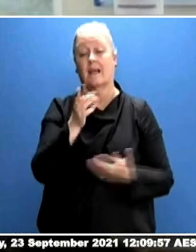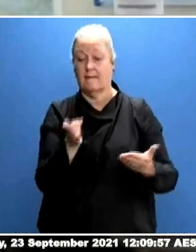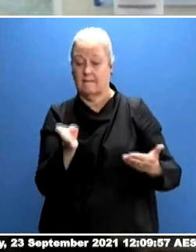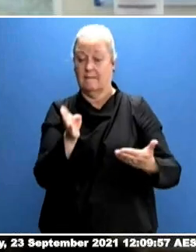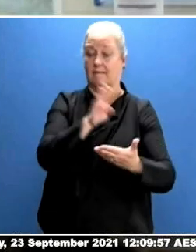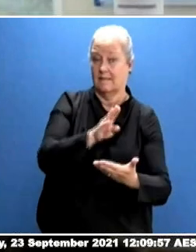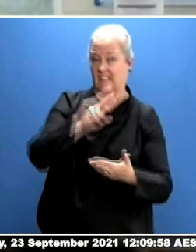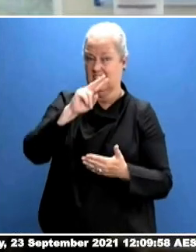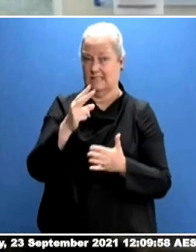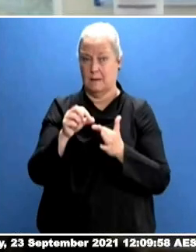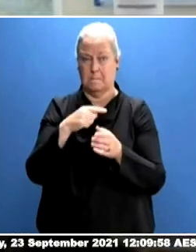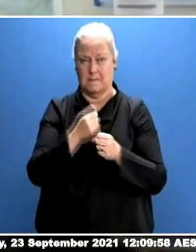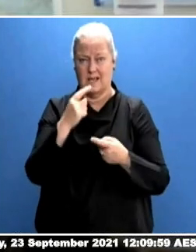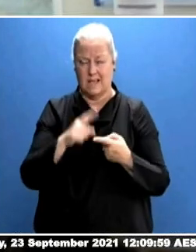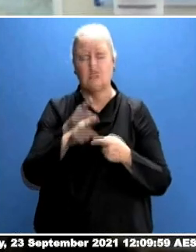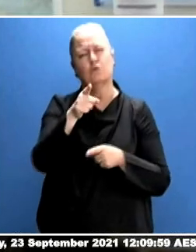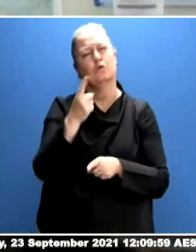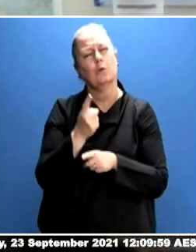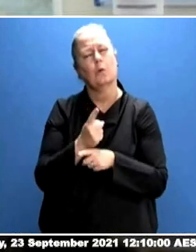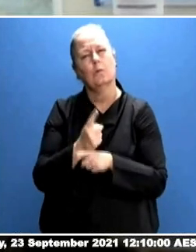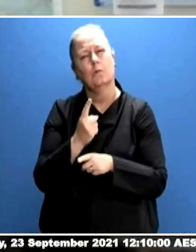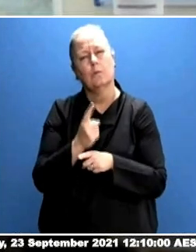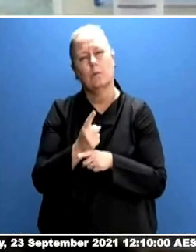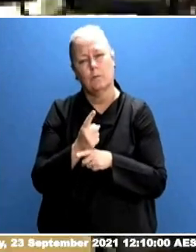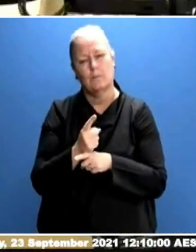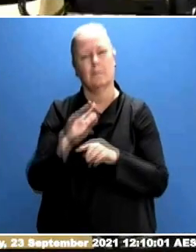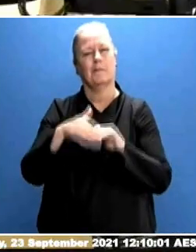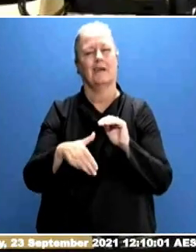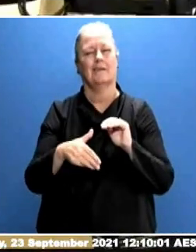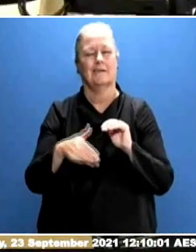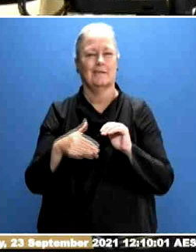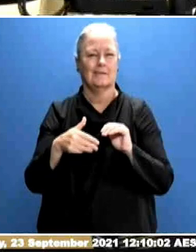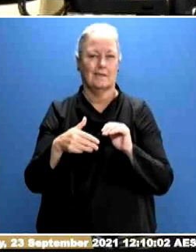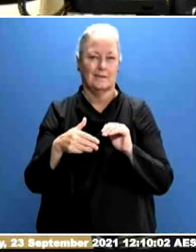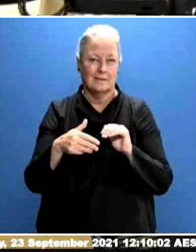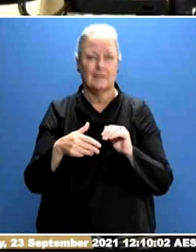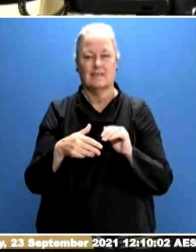to follow on from what you've just said about a previous proposal,